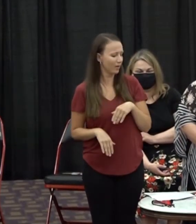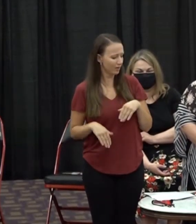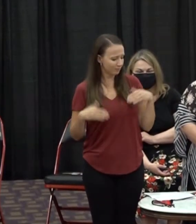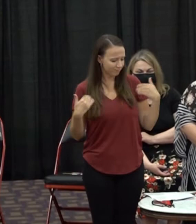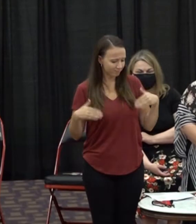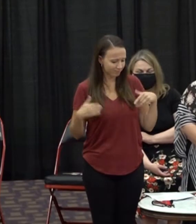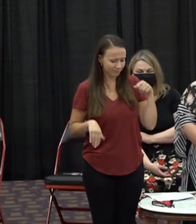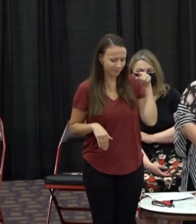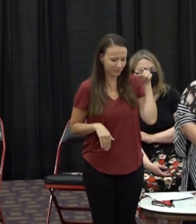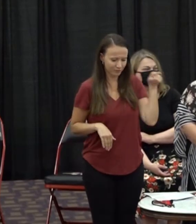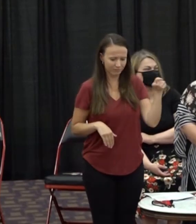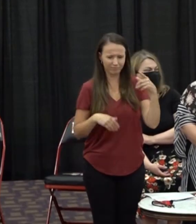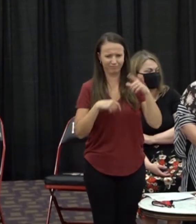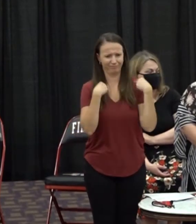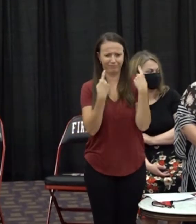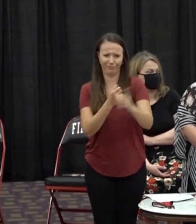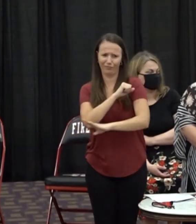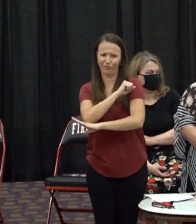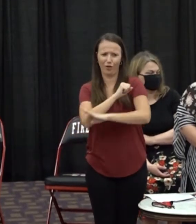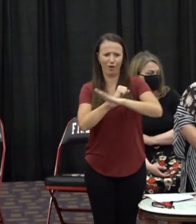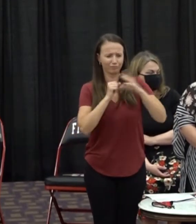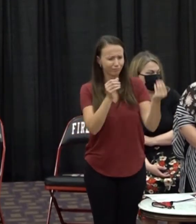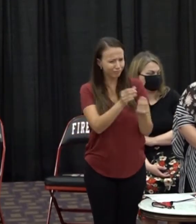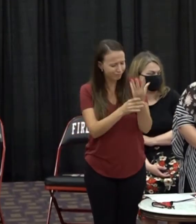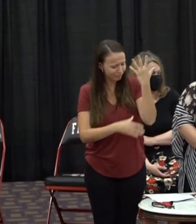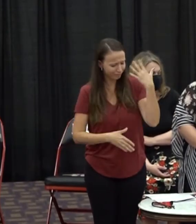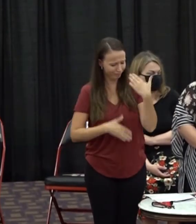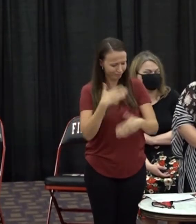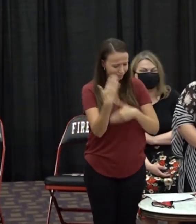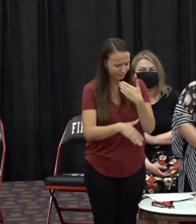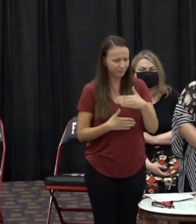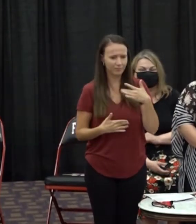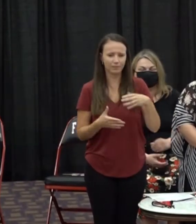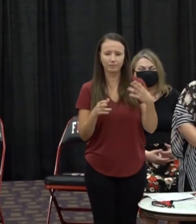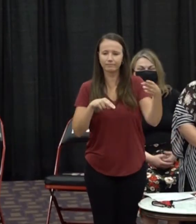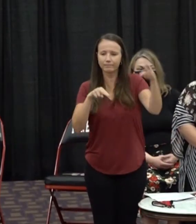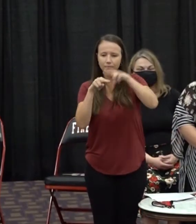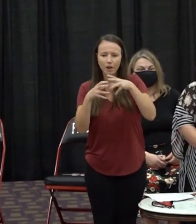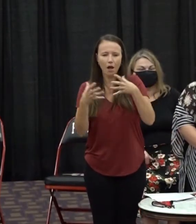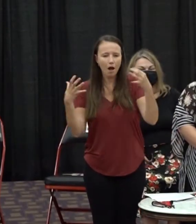She really has shown personal growth and that was from the beginning to Spring.